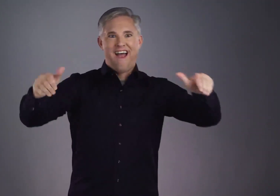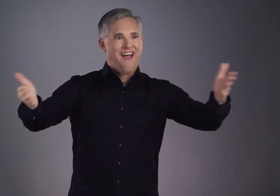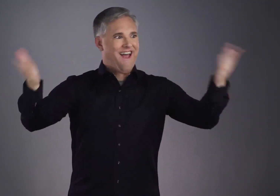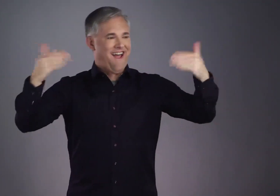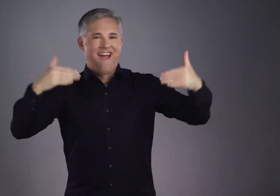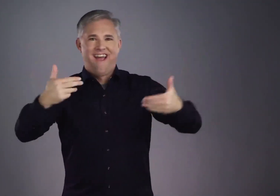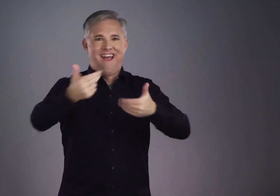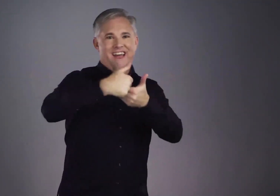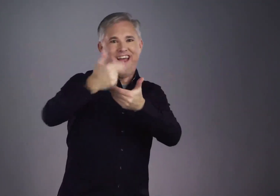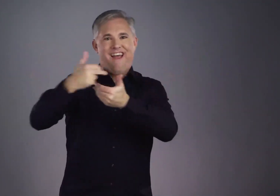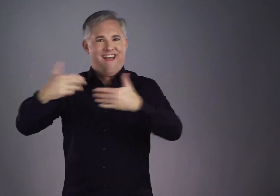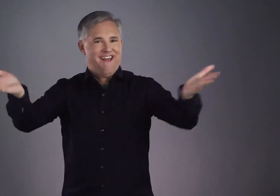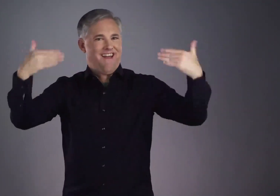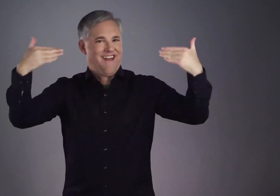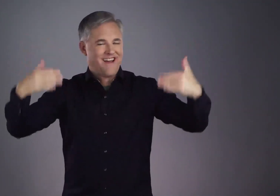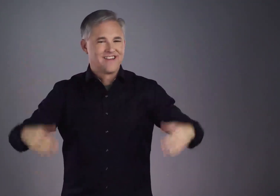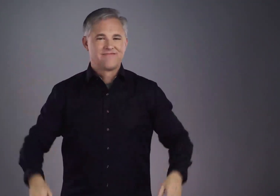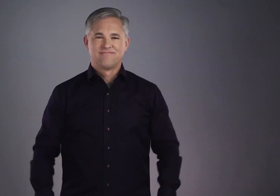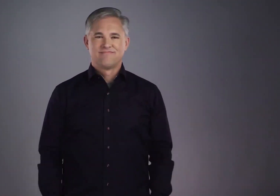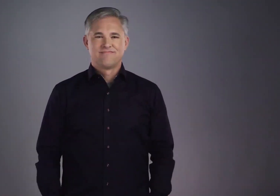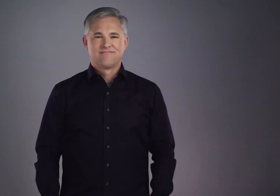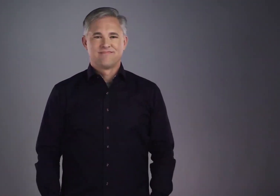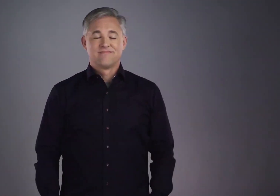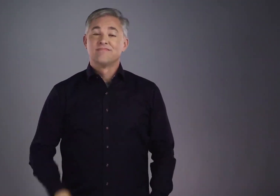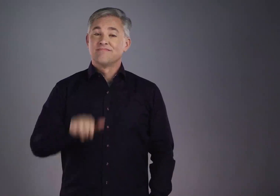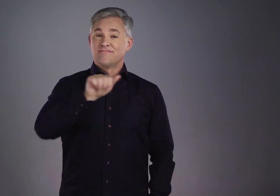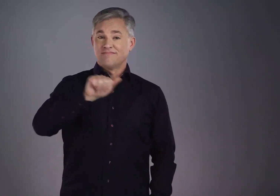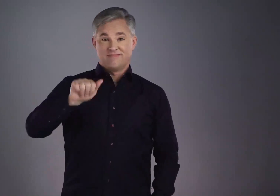We feel it better to let our friends recommend us.